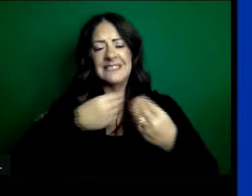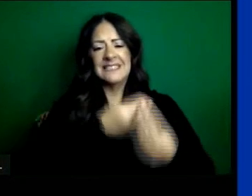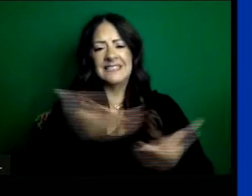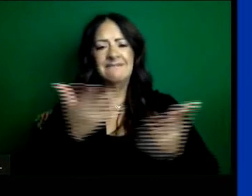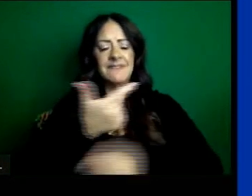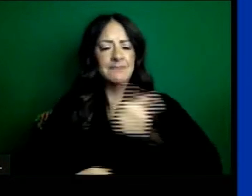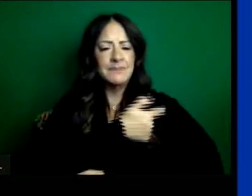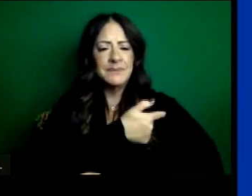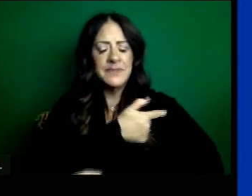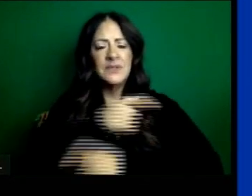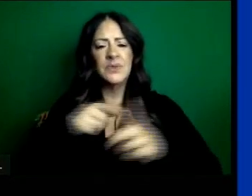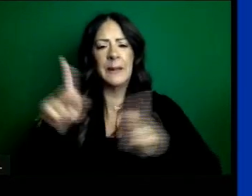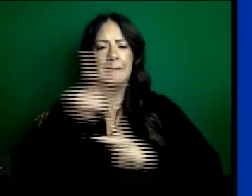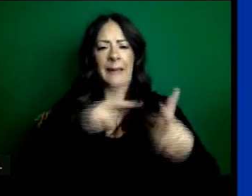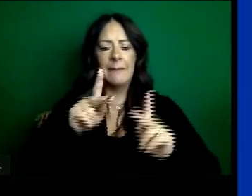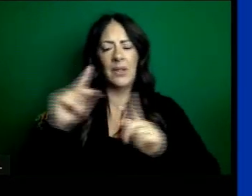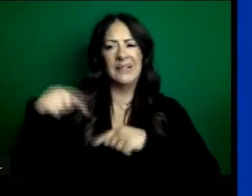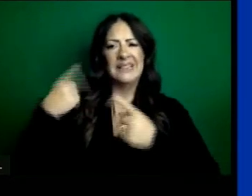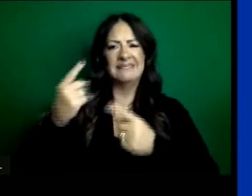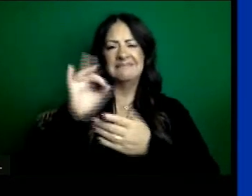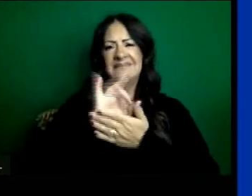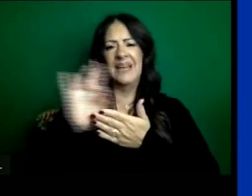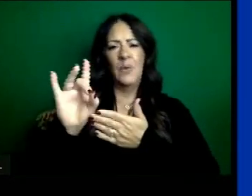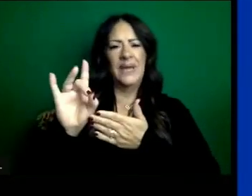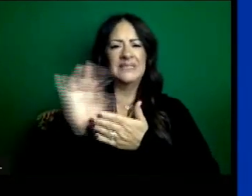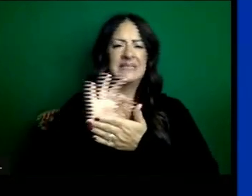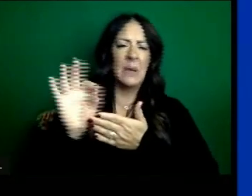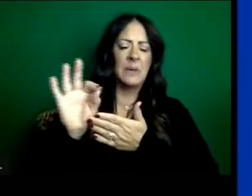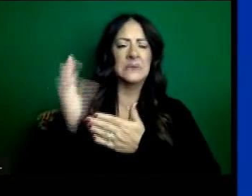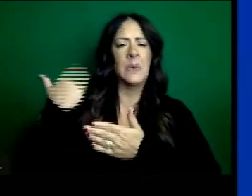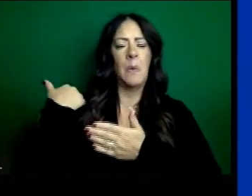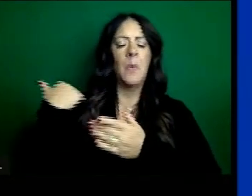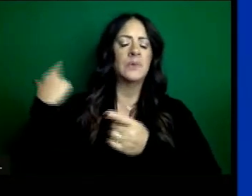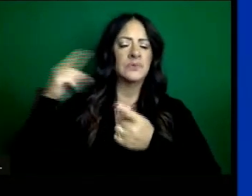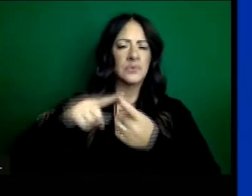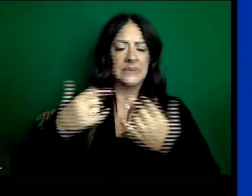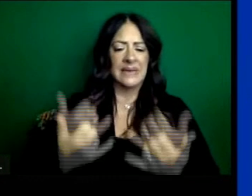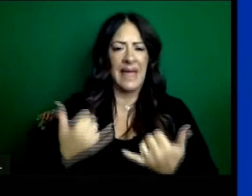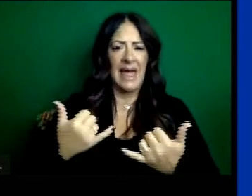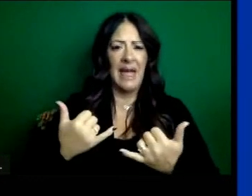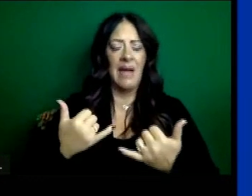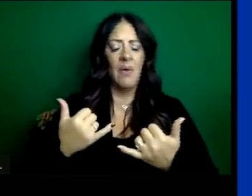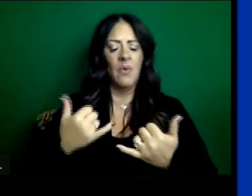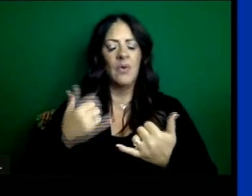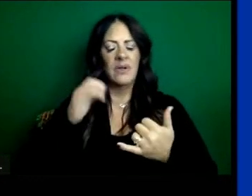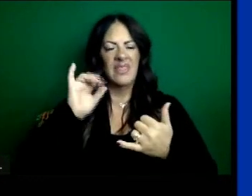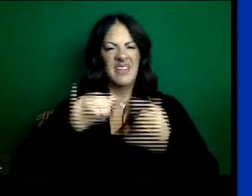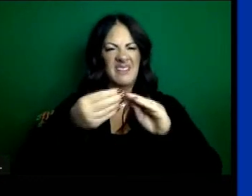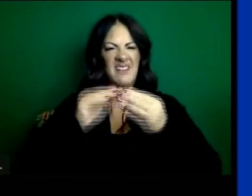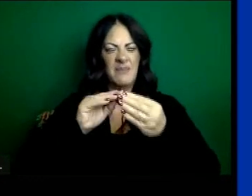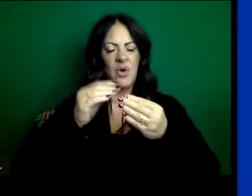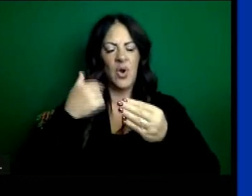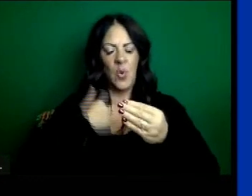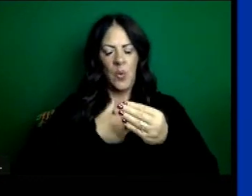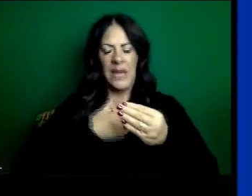RAMP UP OF CALIFORNIA'S VACCINATION EFFORTS, DAY OVER DAY, OVER THE COURSE OF THE